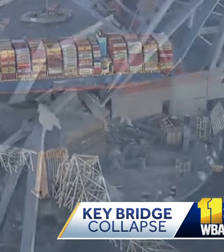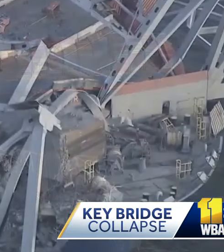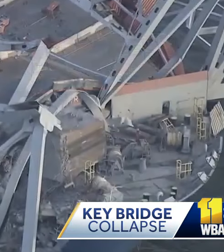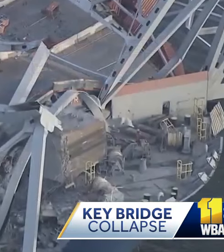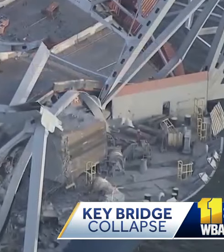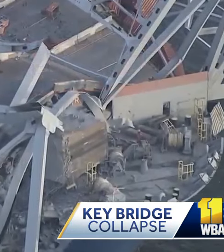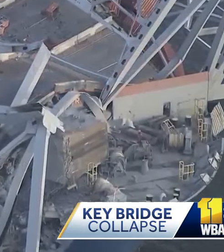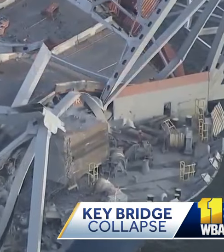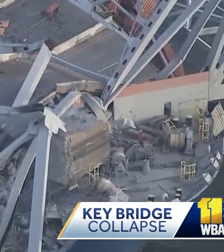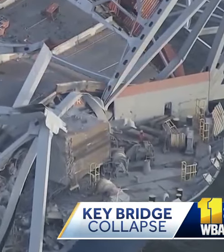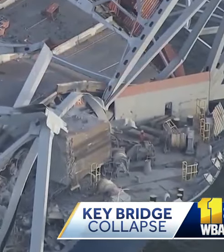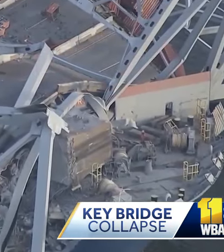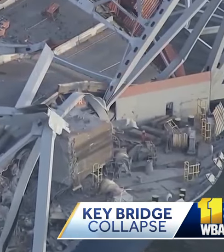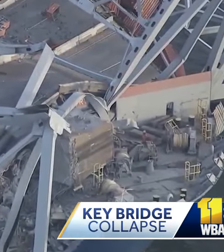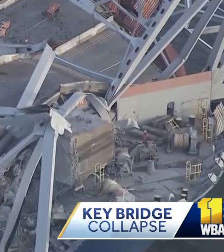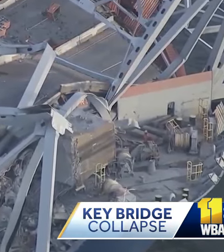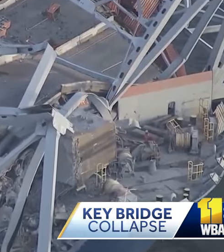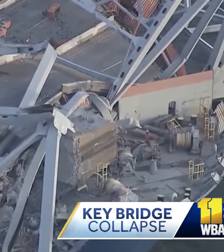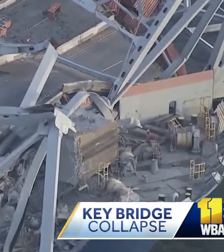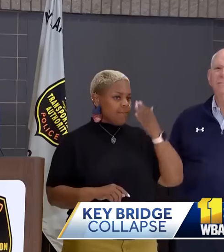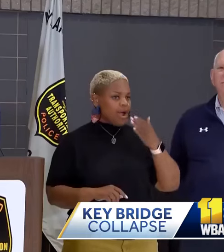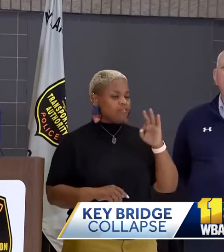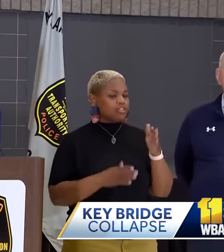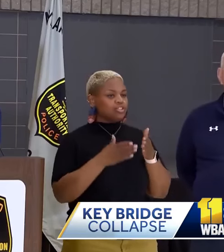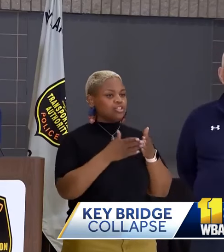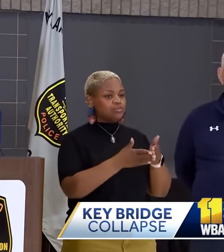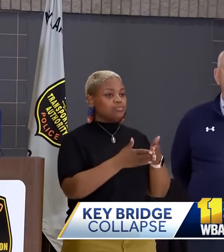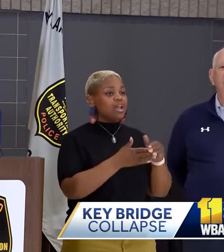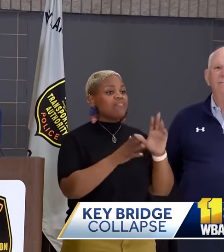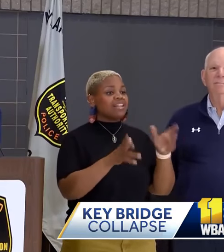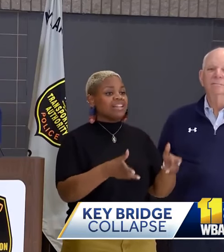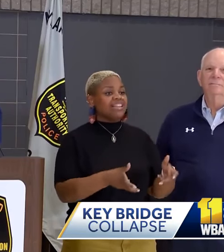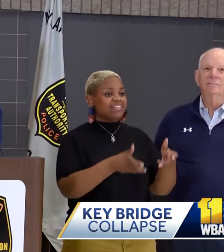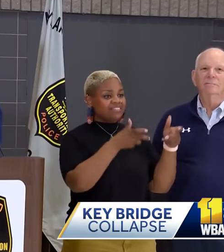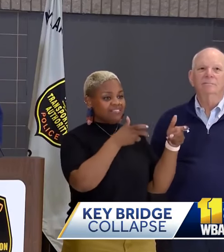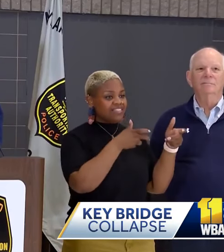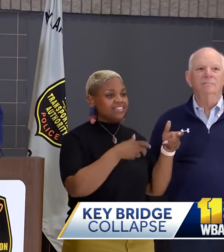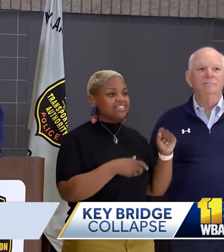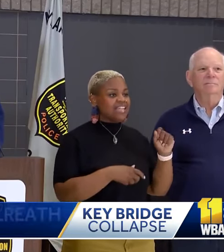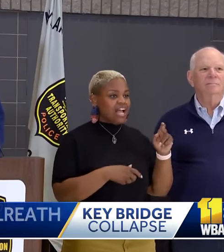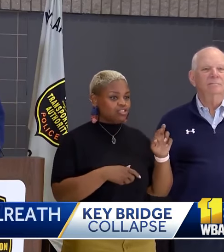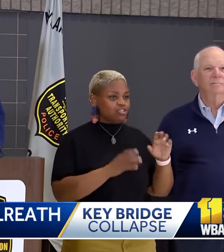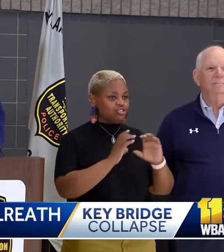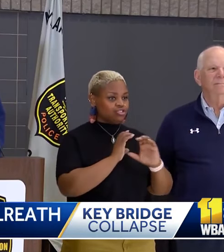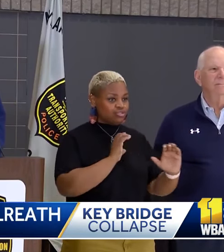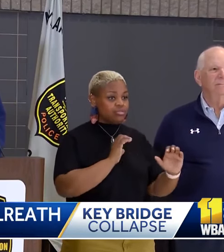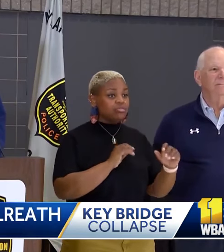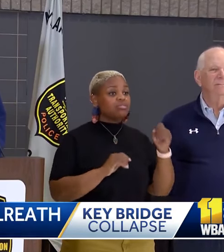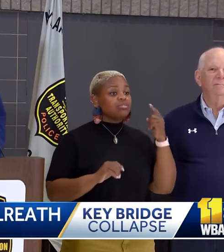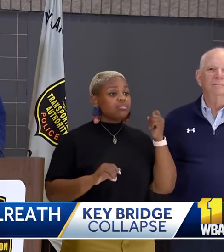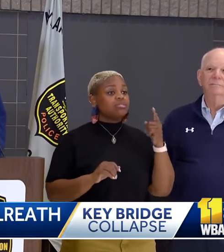THE UNIFIED COMMAND IS READY TO BEGIN REMOVING CONTAINERS ON THE DOLLY. THEY SAY THEY JUST NEED A BREAK IN THE WEATHER.